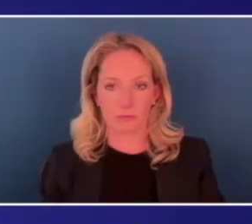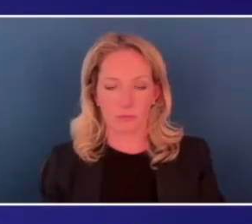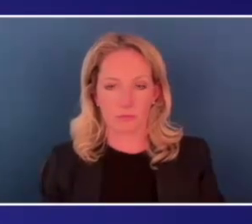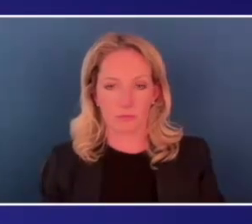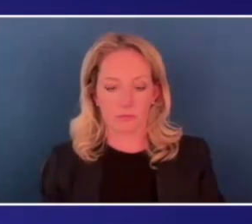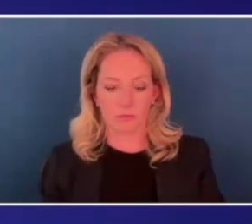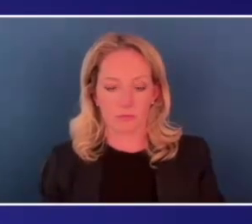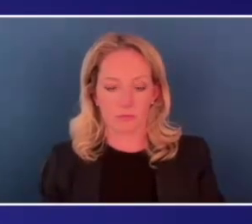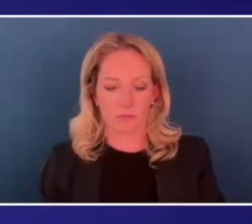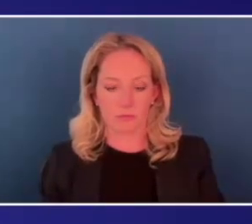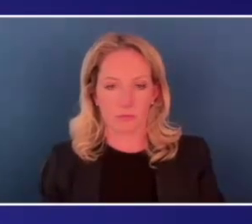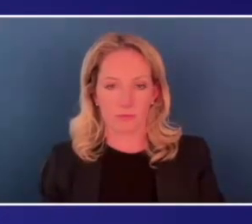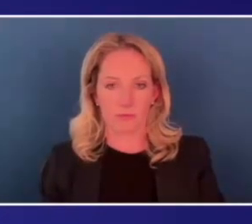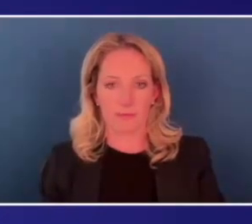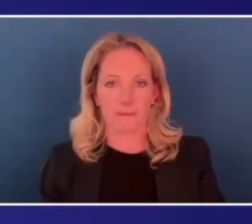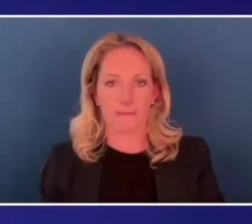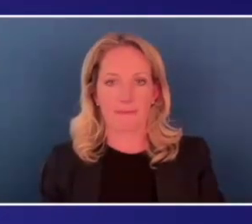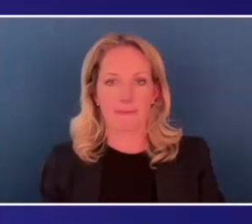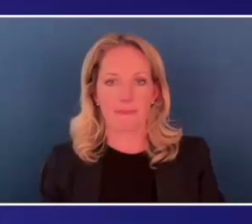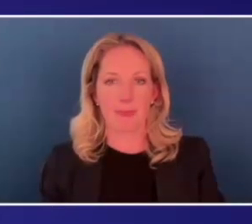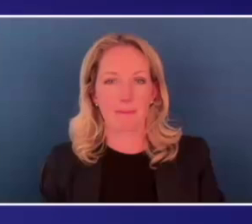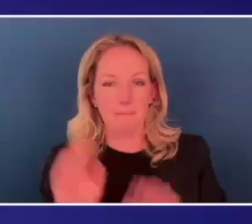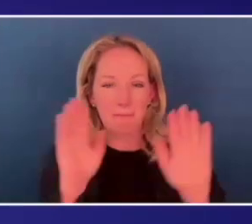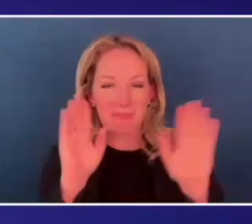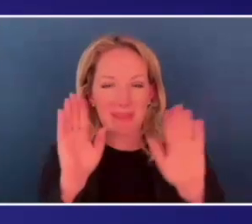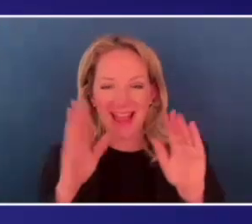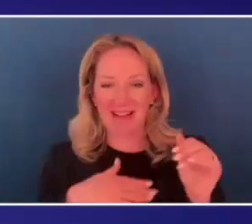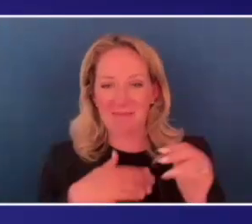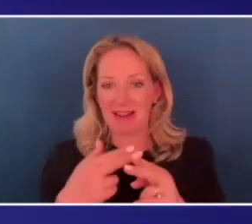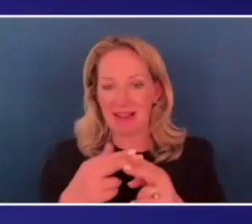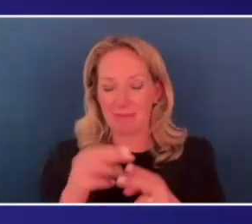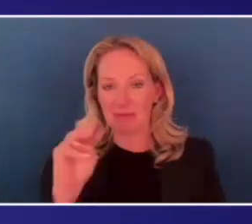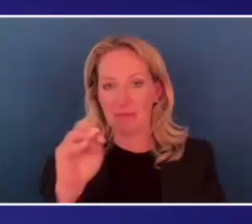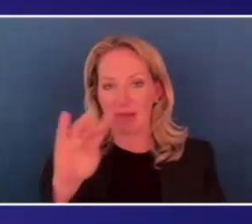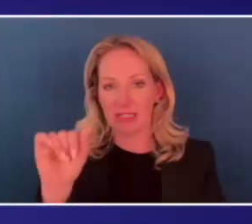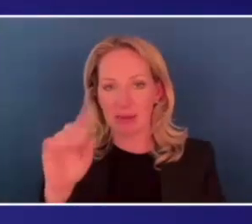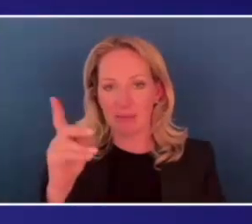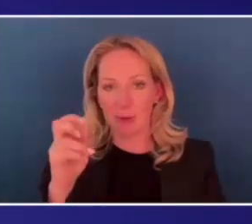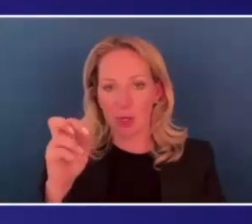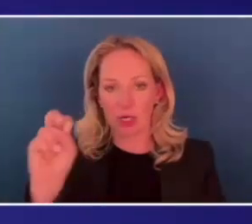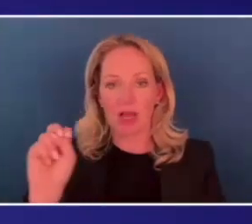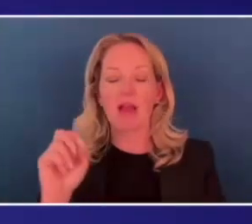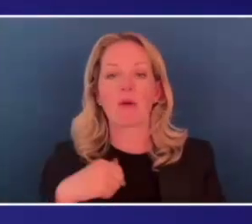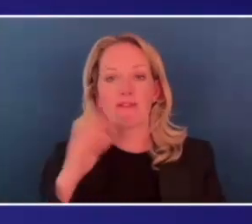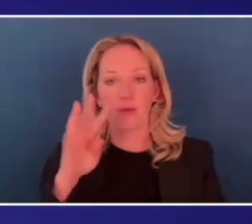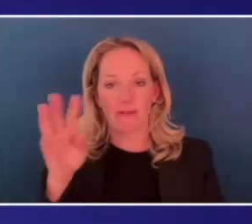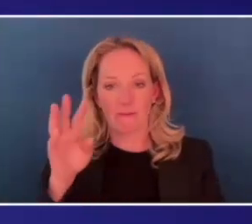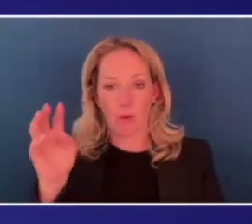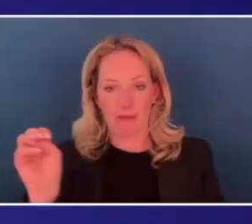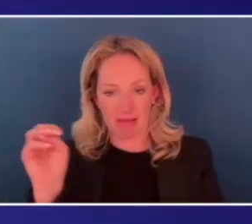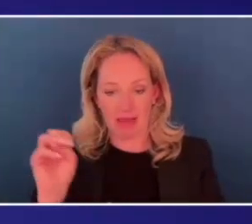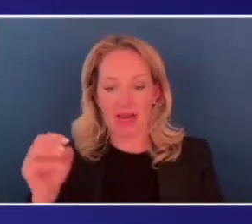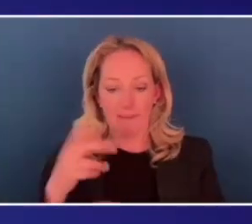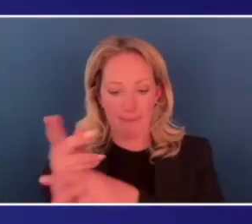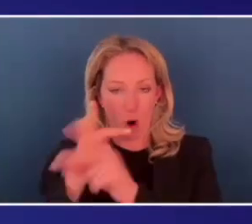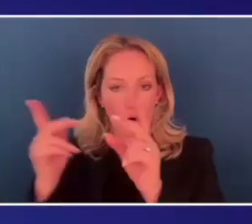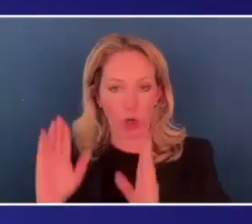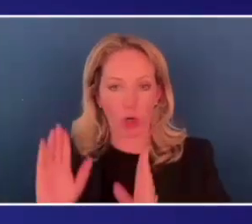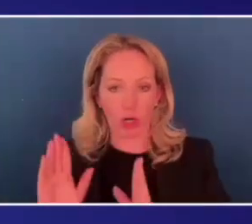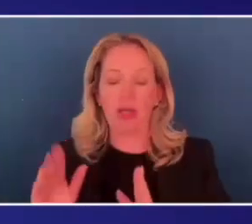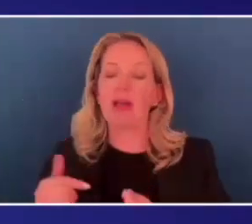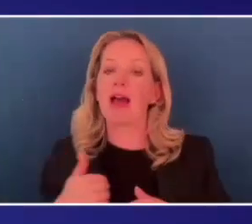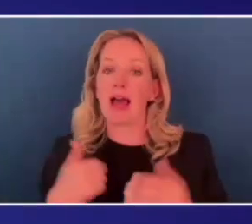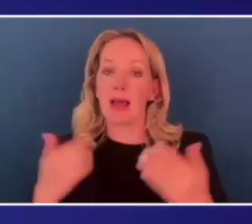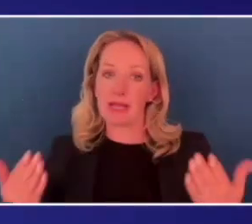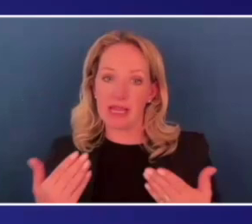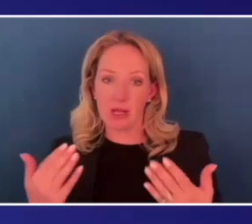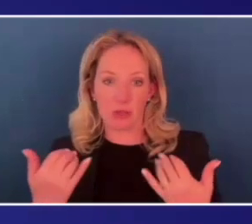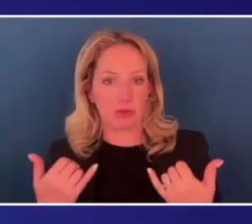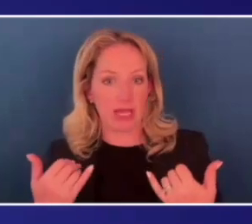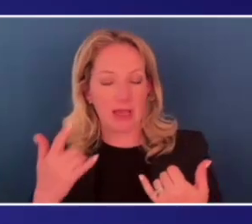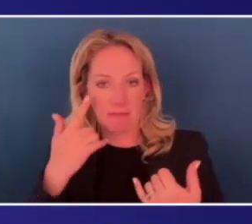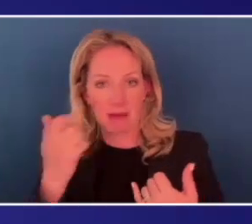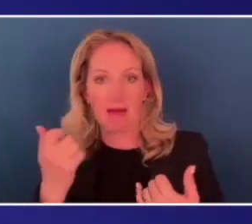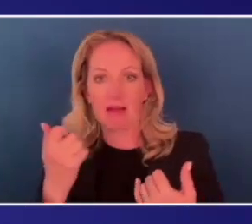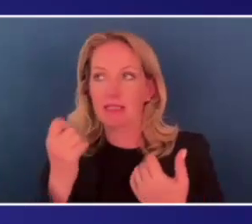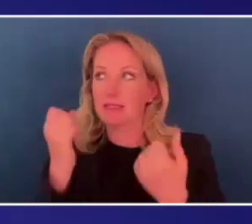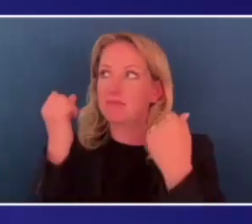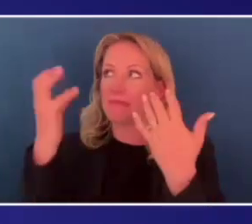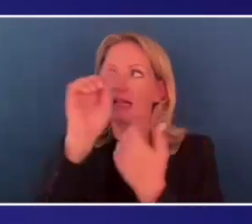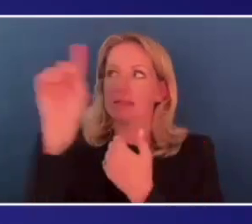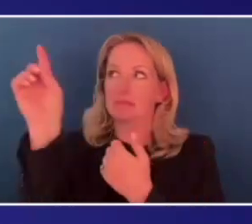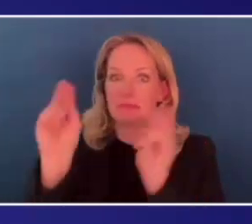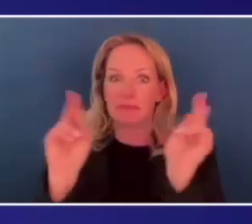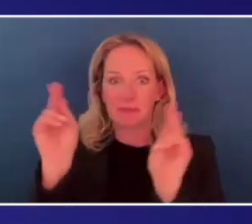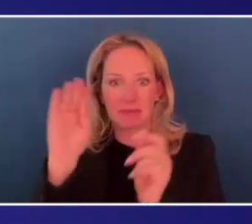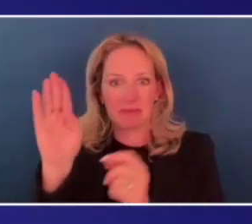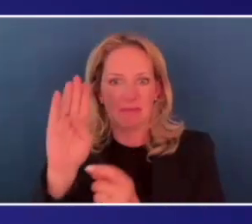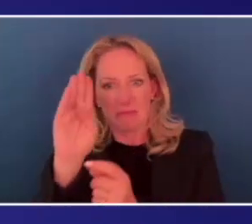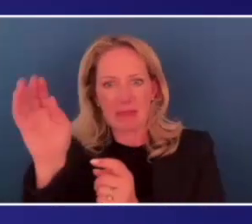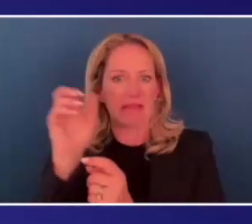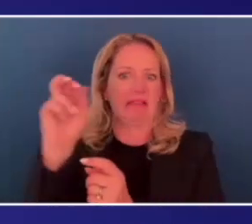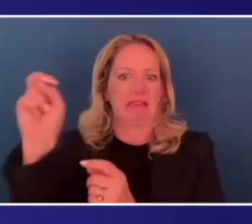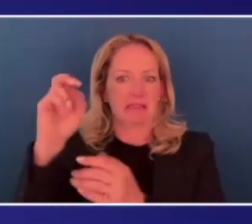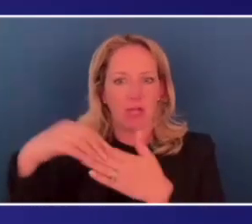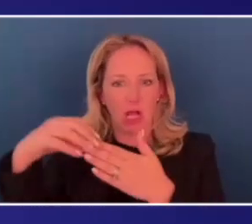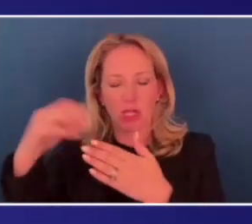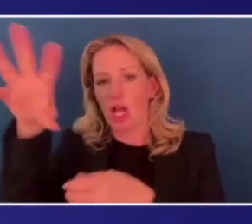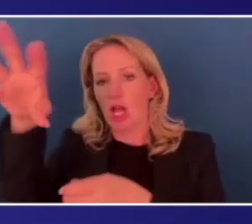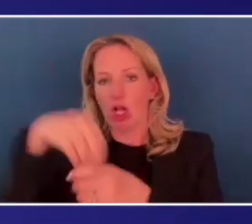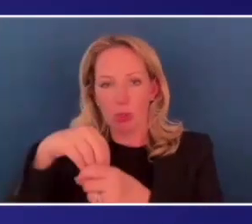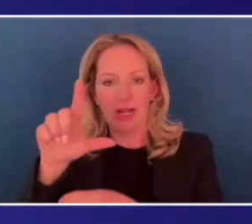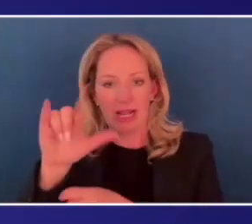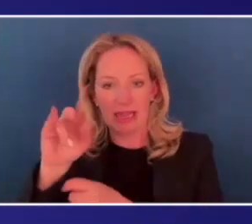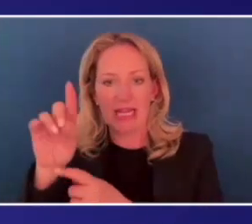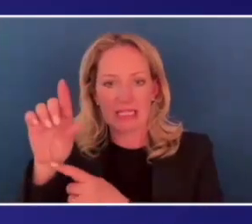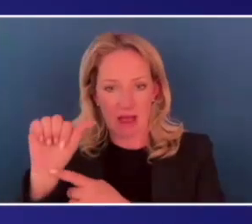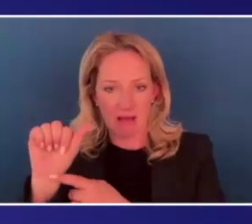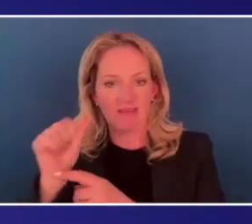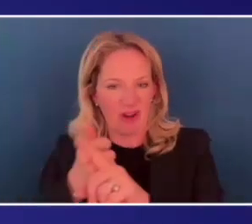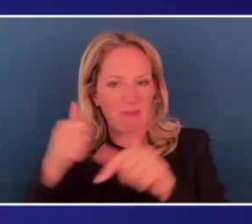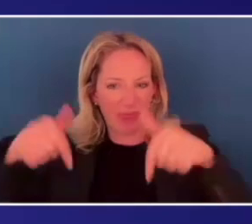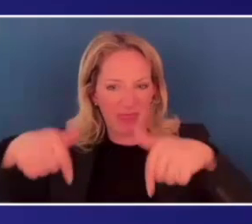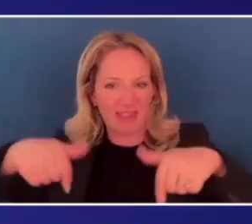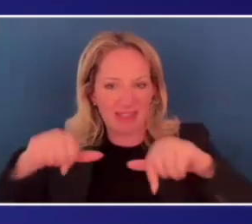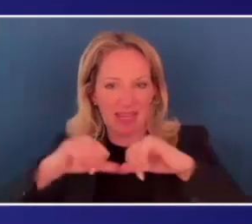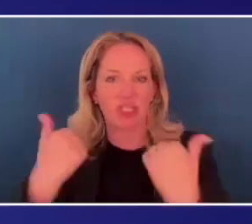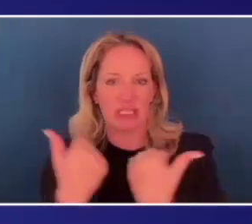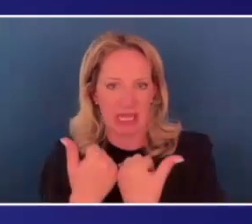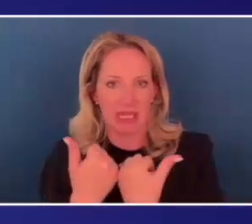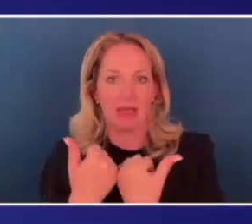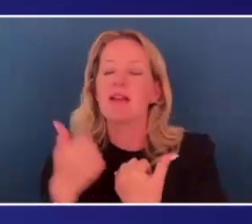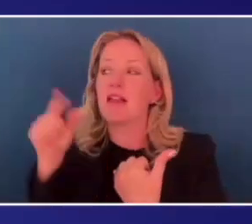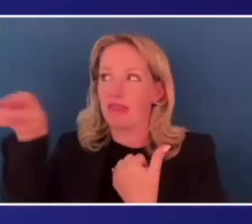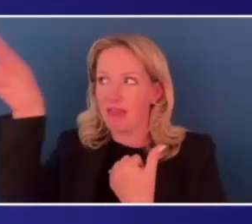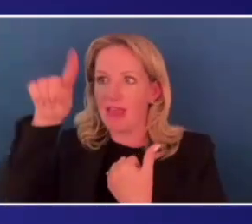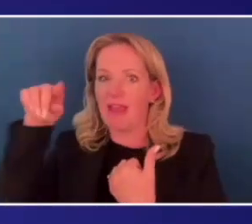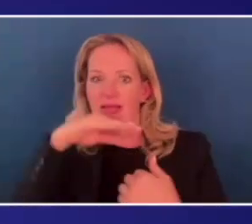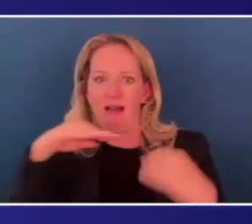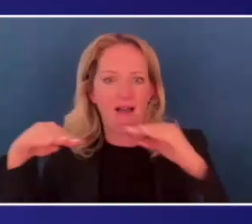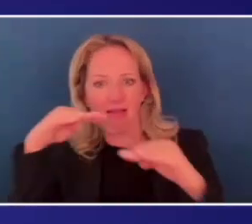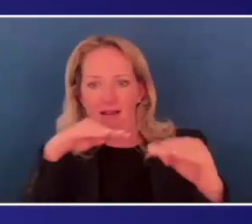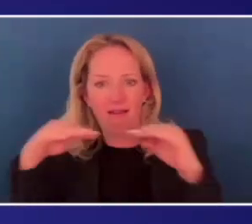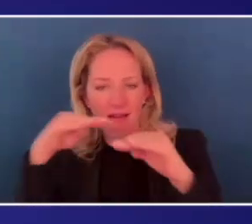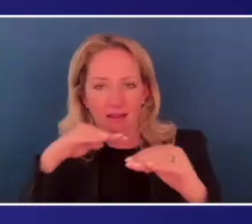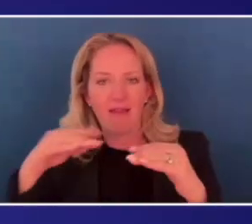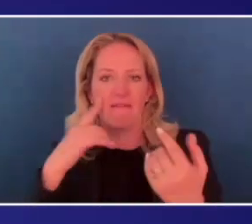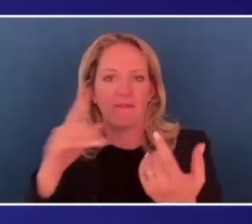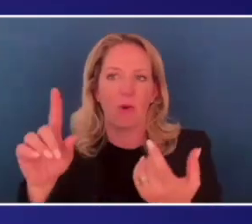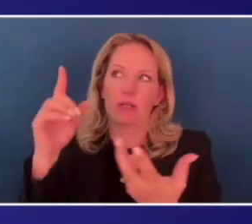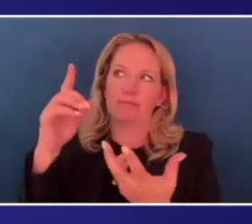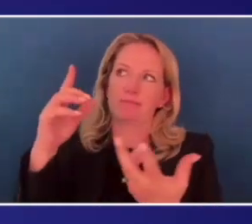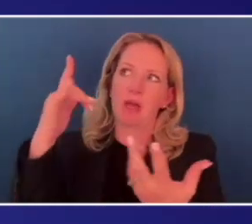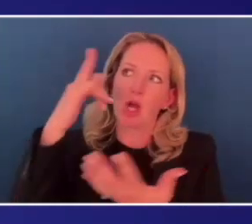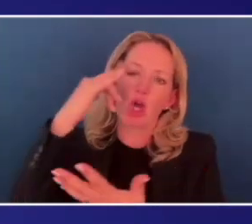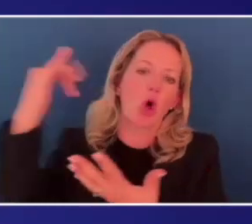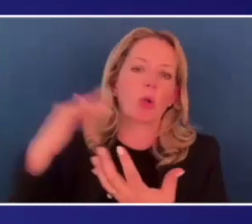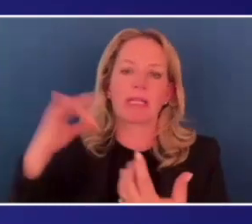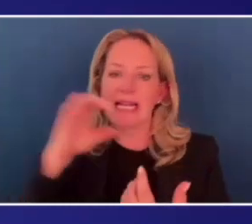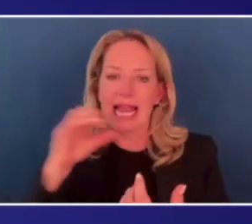Hi, my name's Liz. I'm going to be the 45 million. I am a borrower and I'm here today because There's a bunch of billionaires in America including Linda who is at this agency who lied to everybody about a golden age in America but really they just like a guild of Asian America.